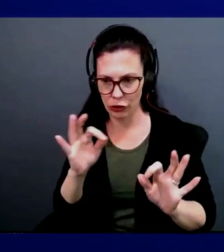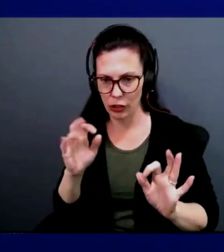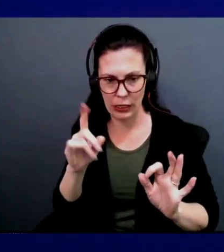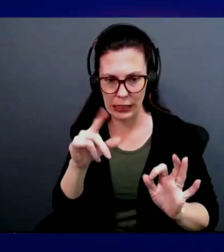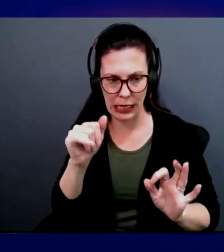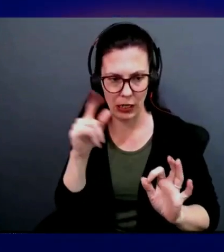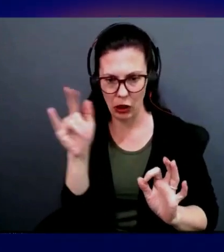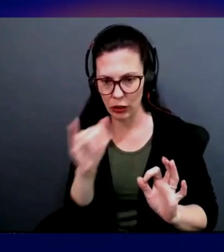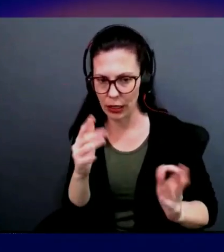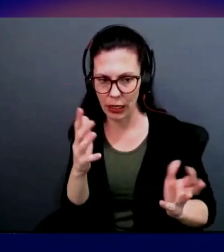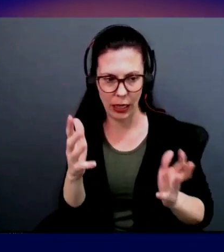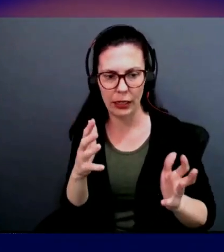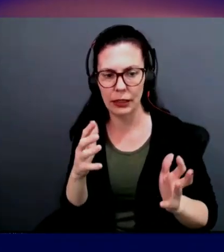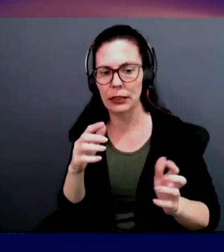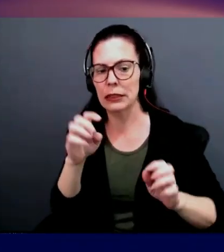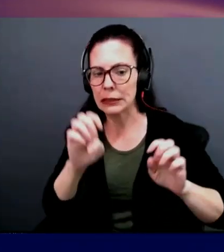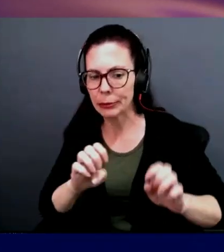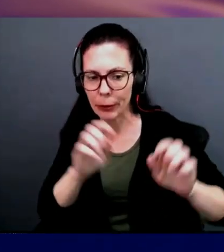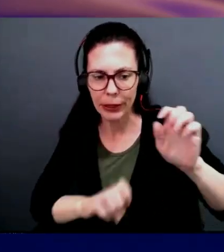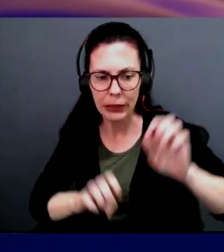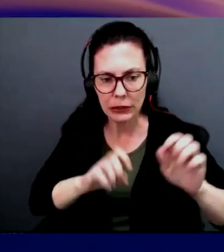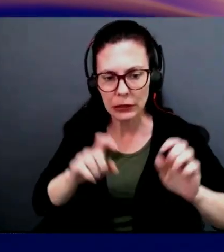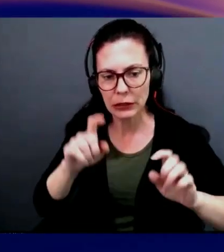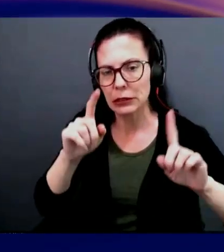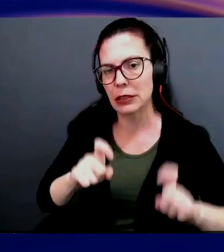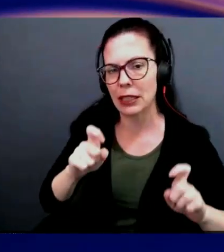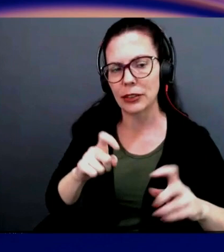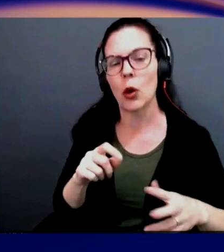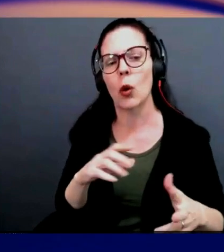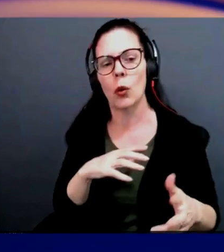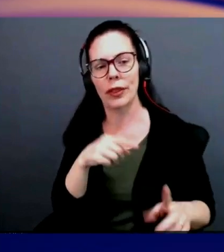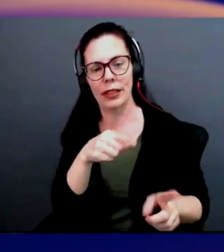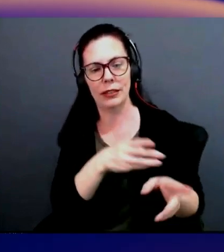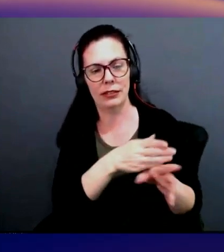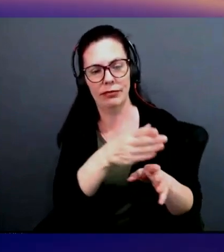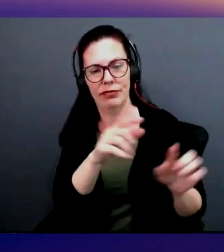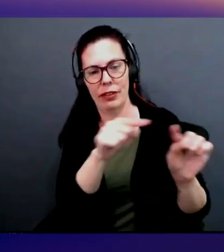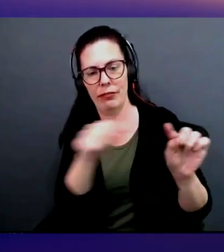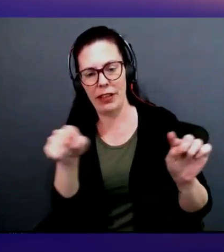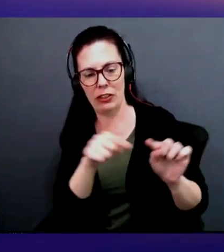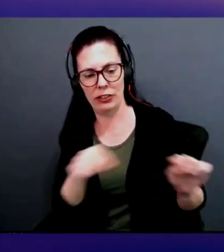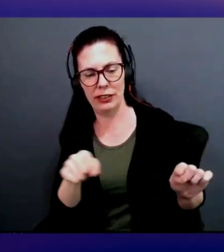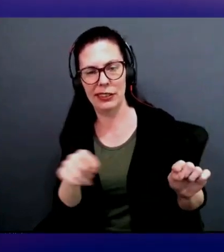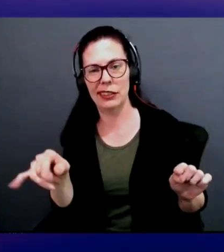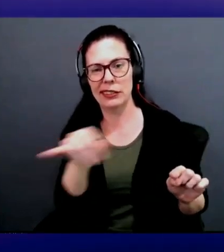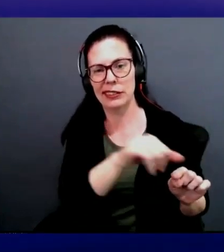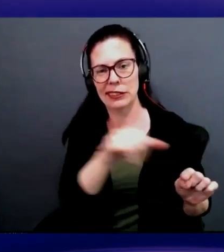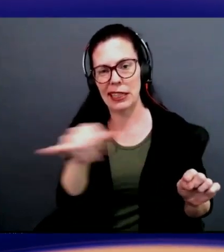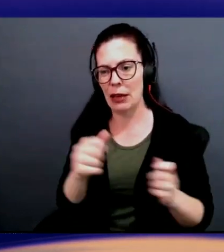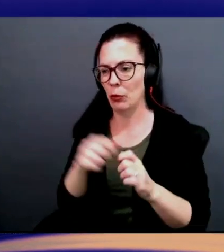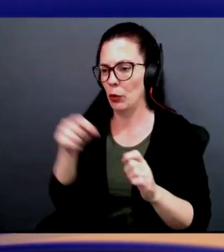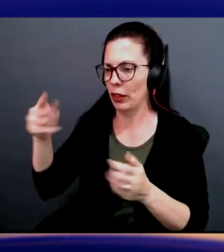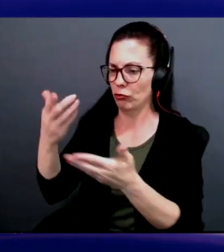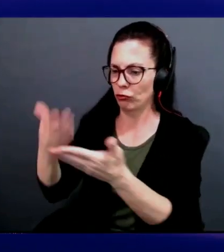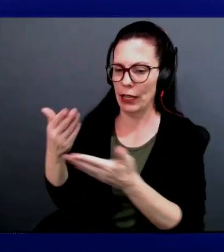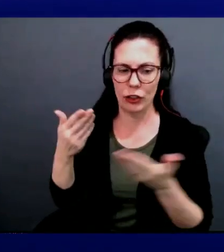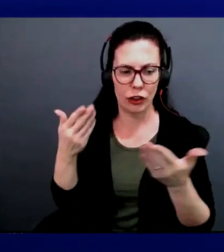and experiment on, oh, well, these two fields are the same across these two records. So now I could join on that.